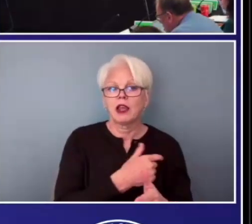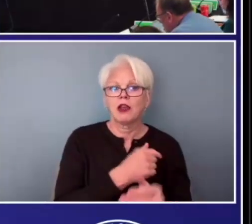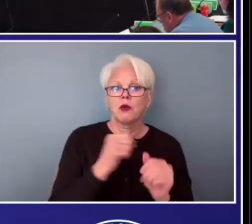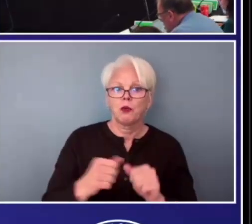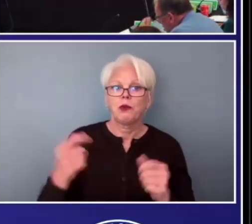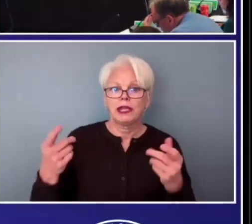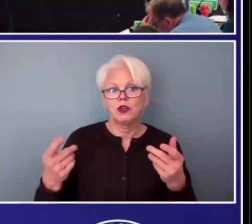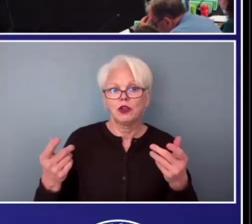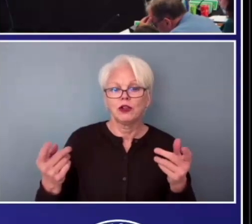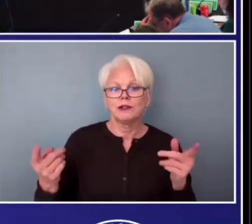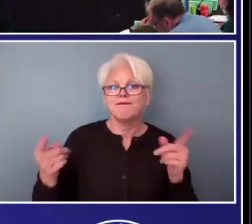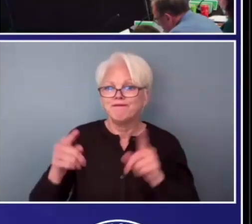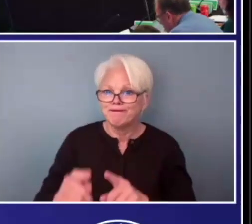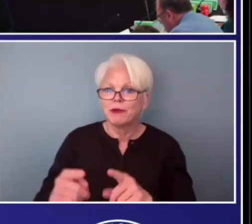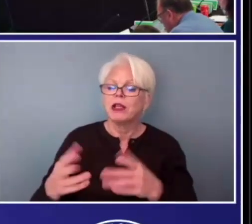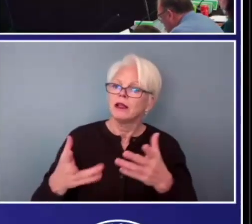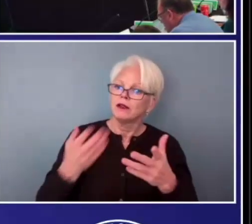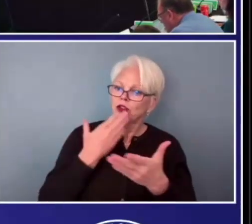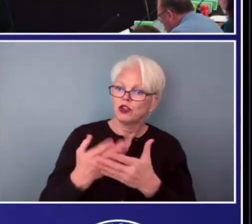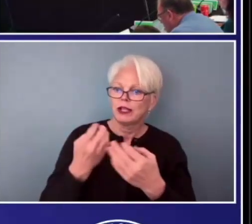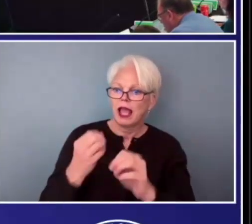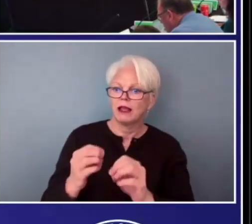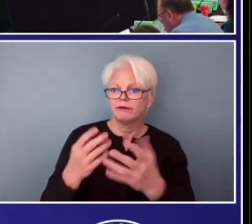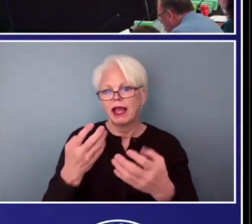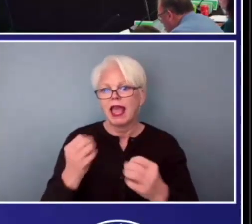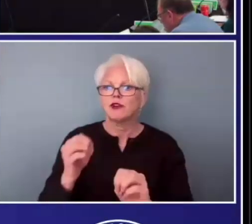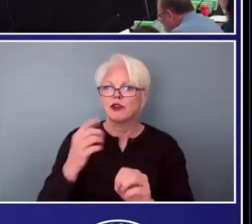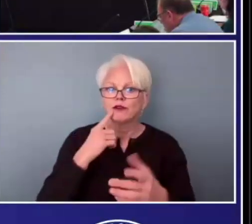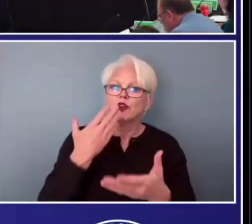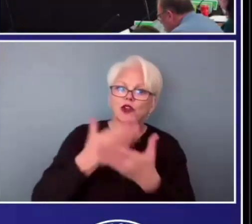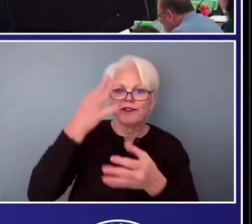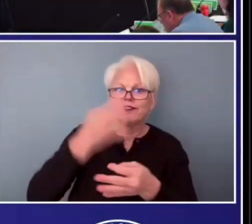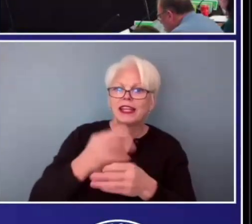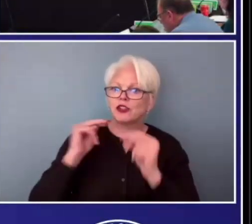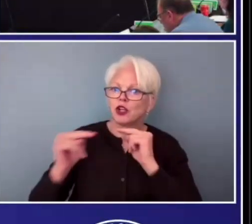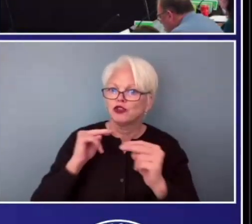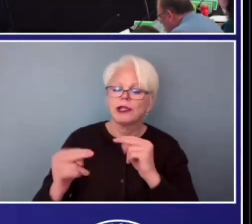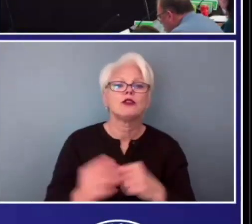an effort of good faith negotiations. And so we just want to remind you that as